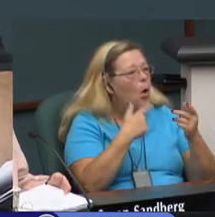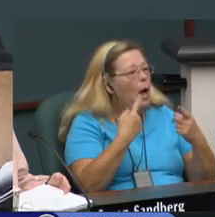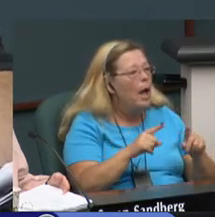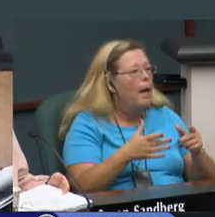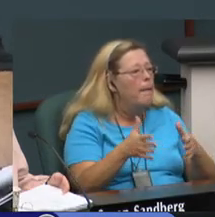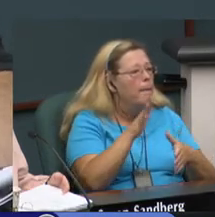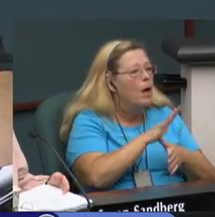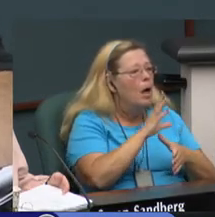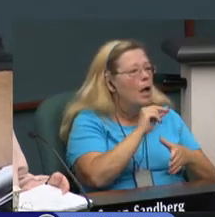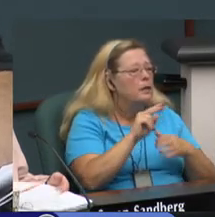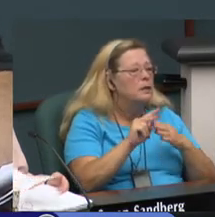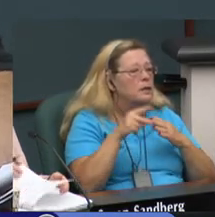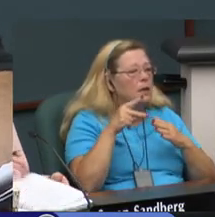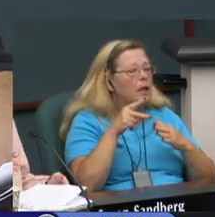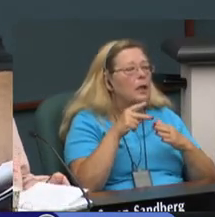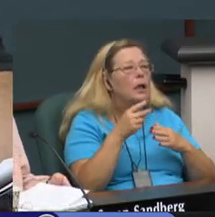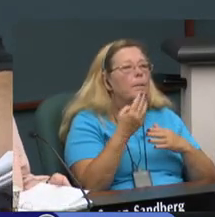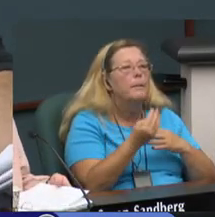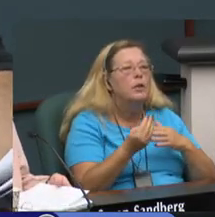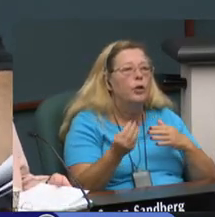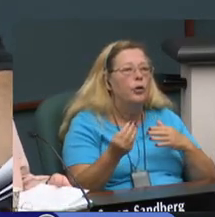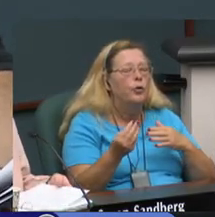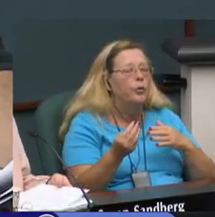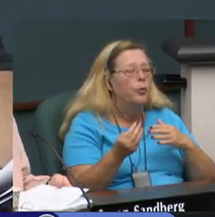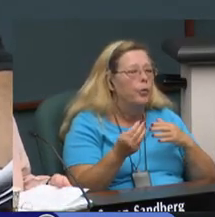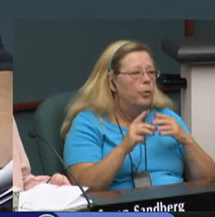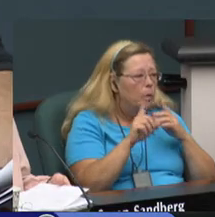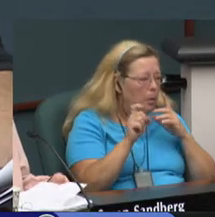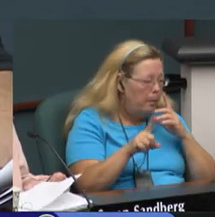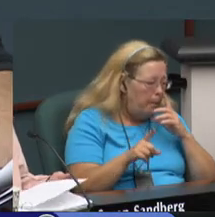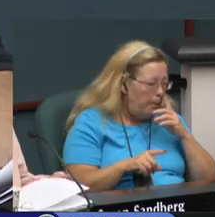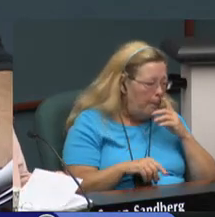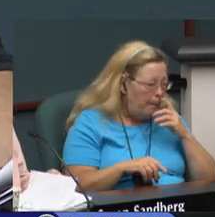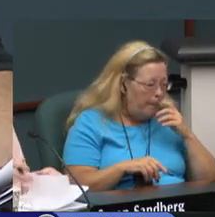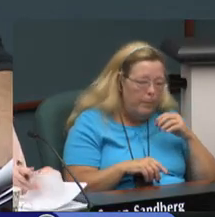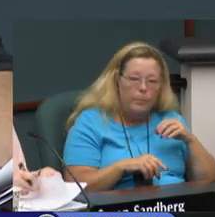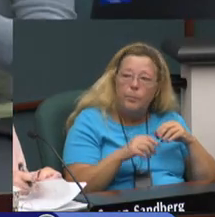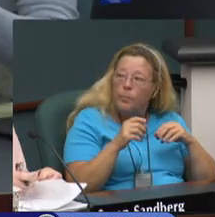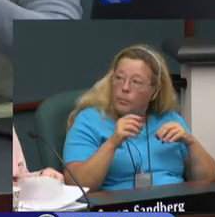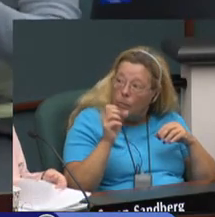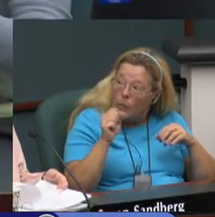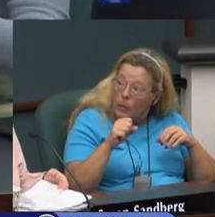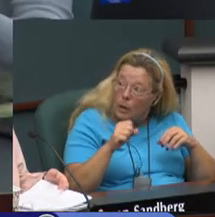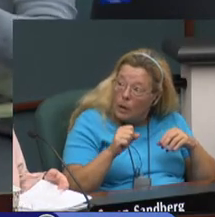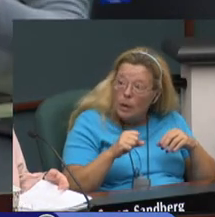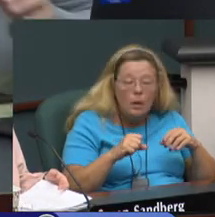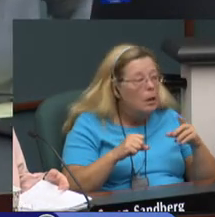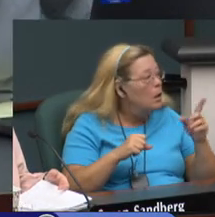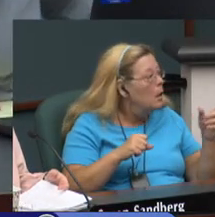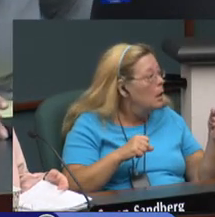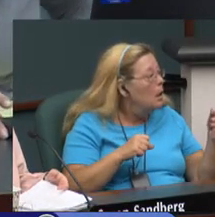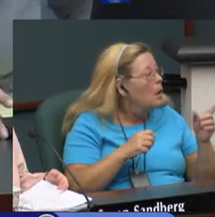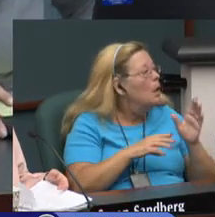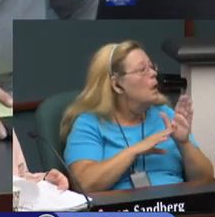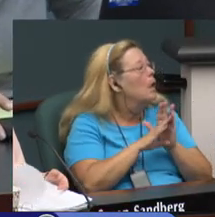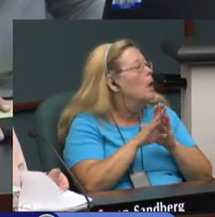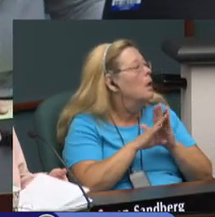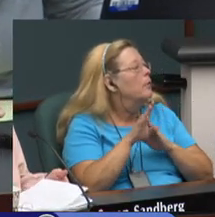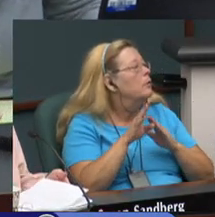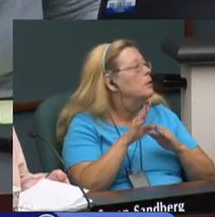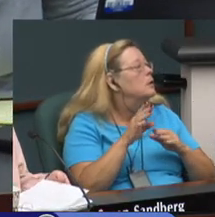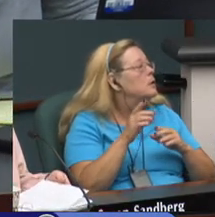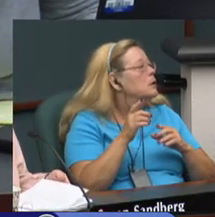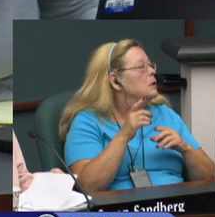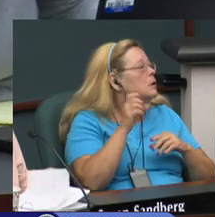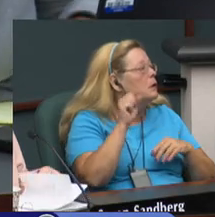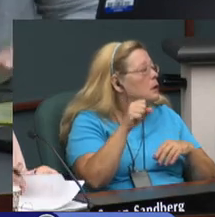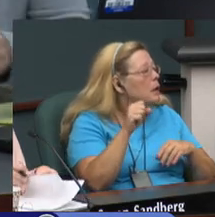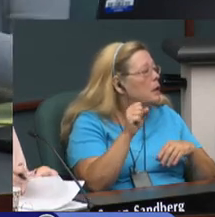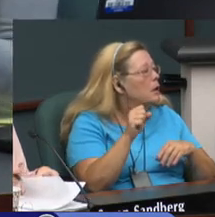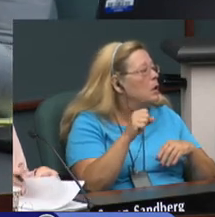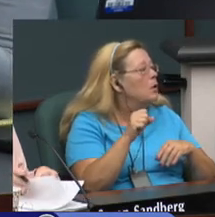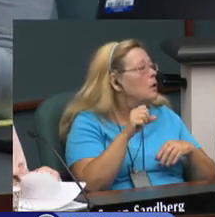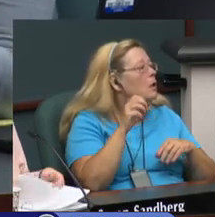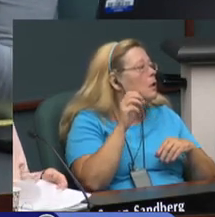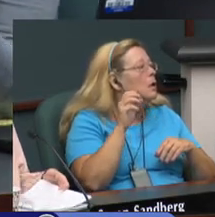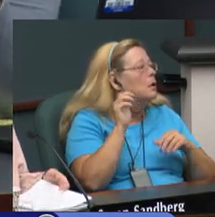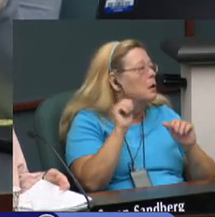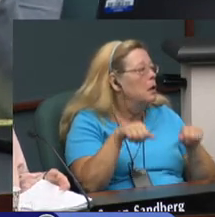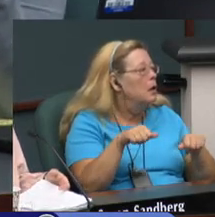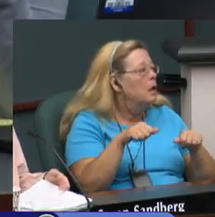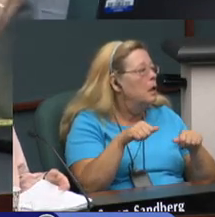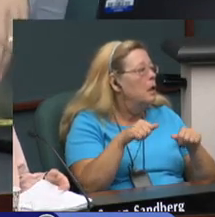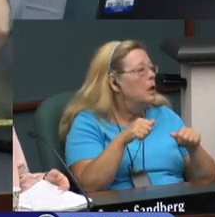materials yes they yes so they could a primary building material it's going to